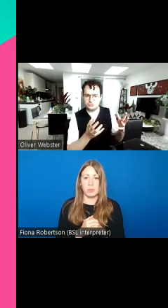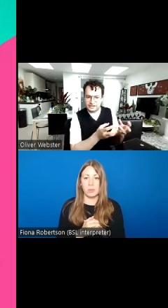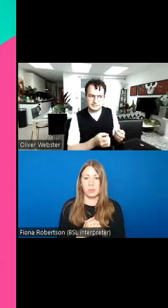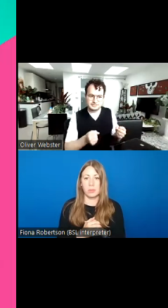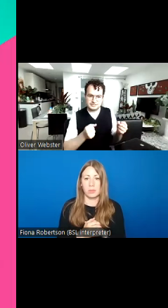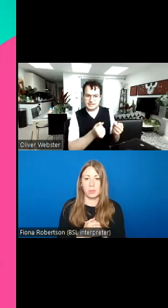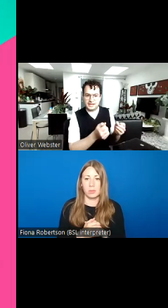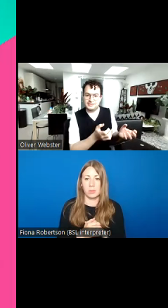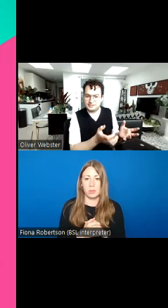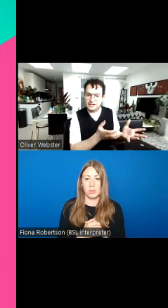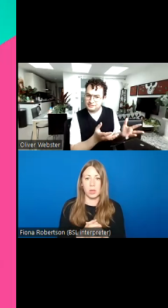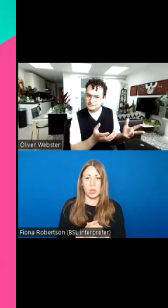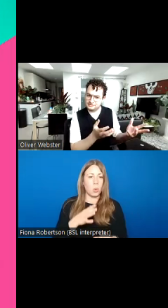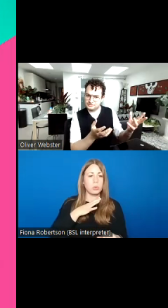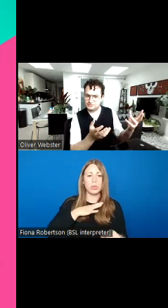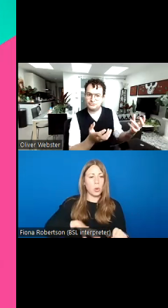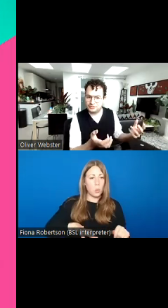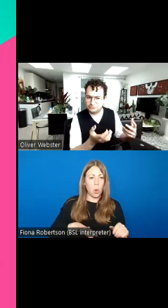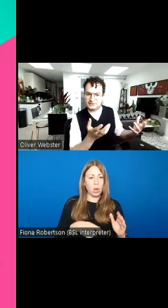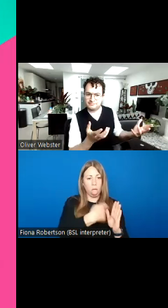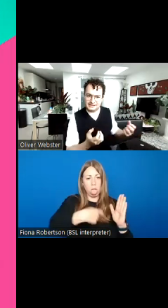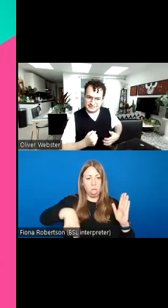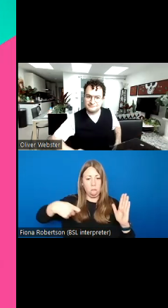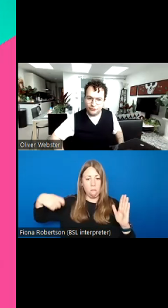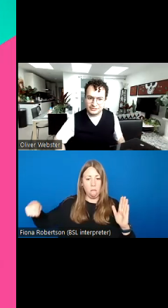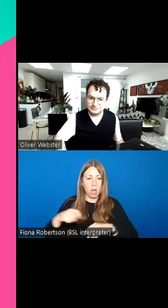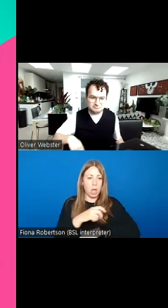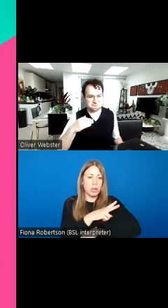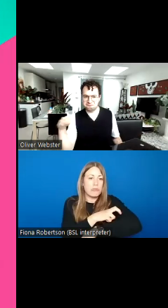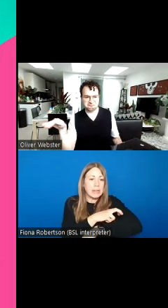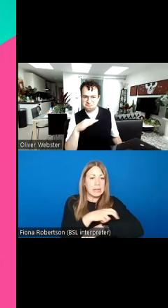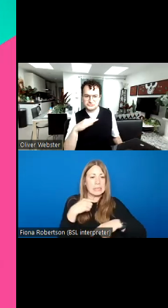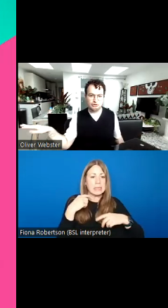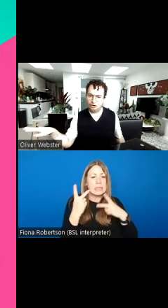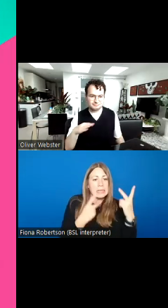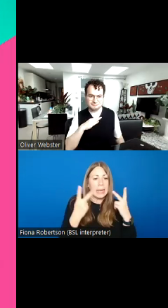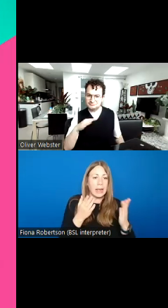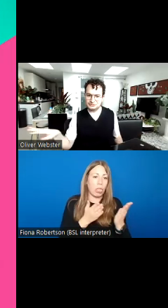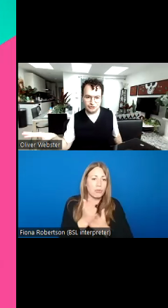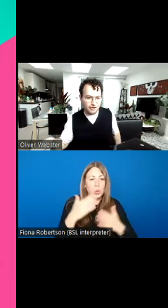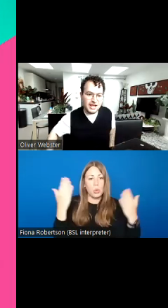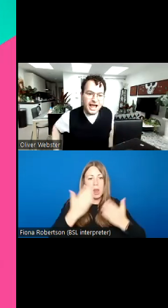crickets singing in the night to attract mates in the forest. Too long. Too long.